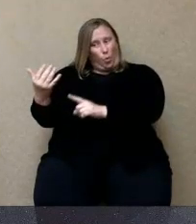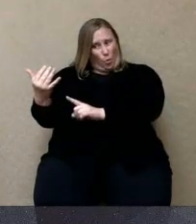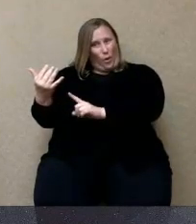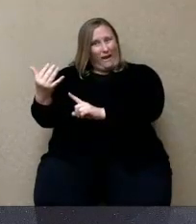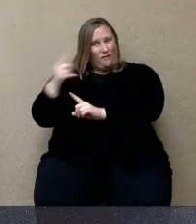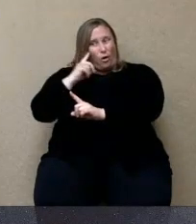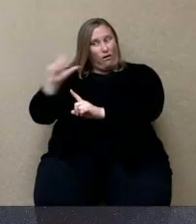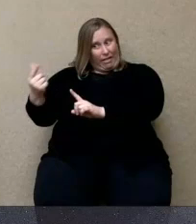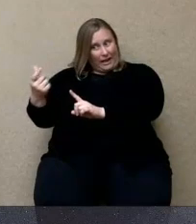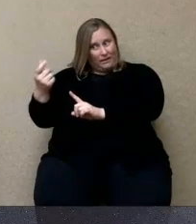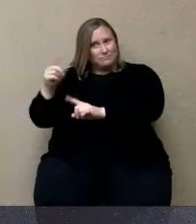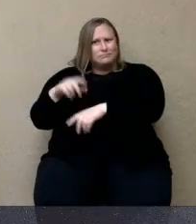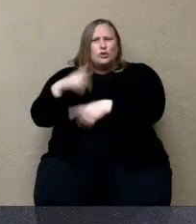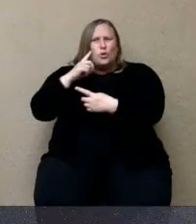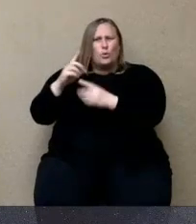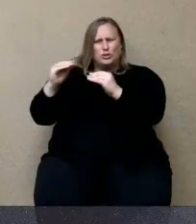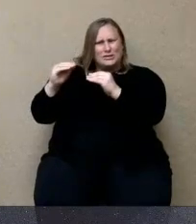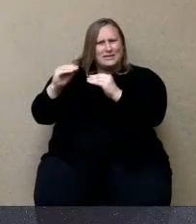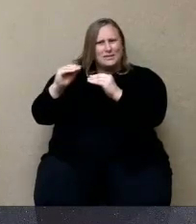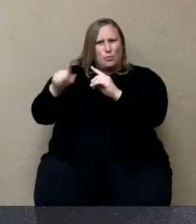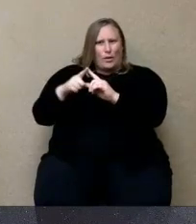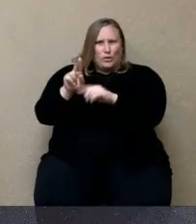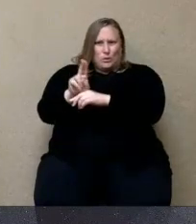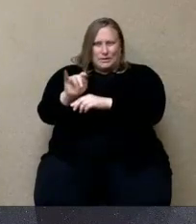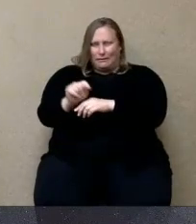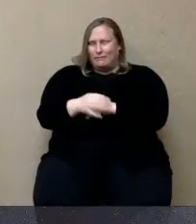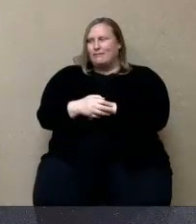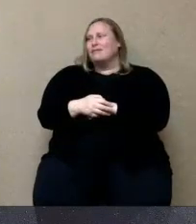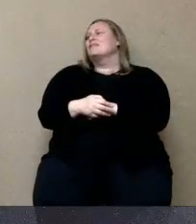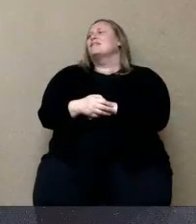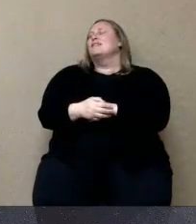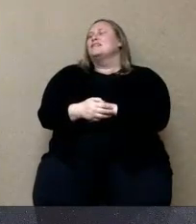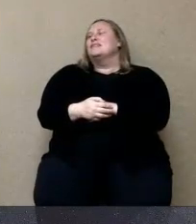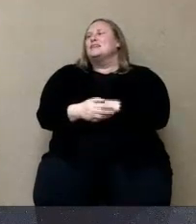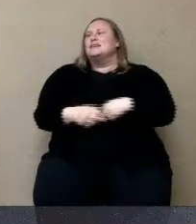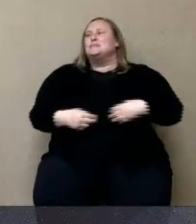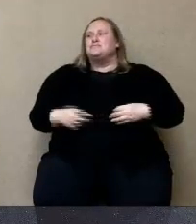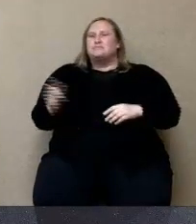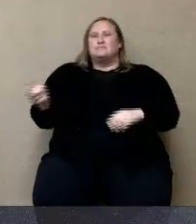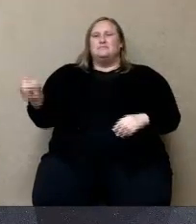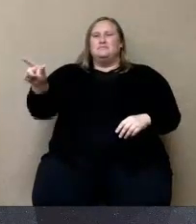So I agree with you in that sense.